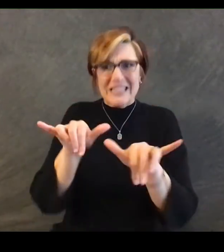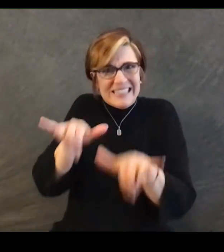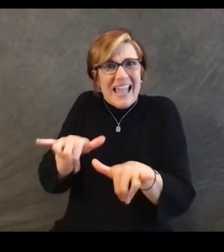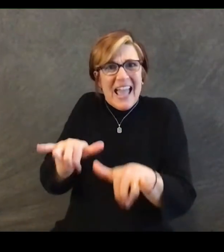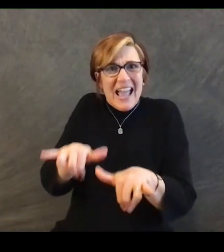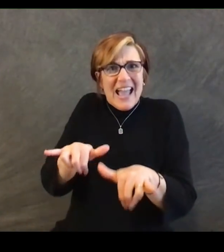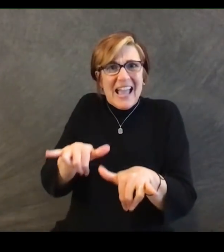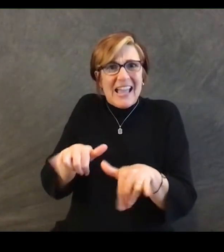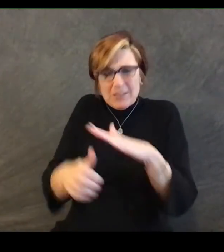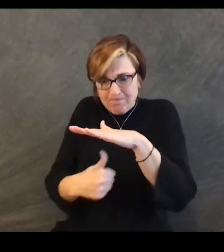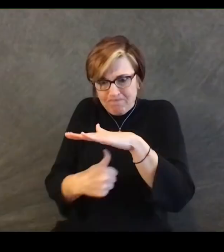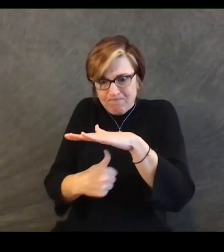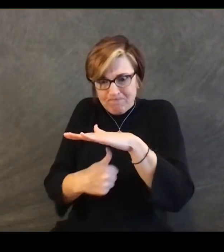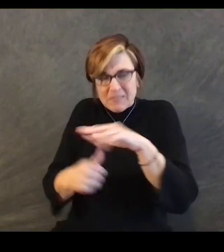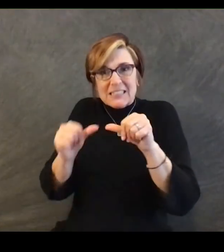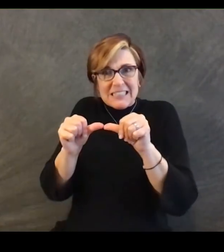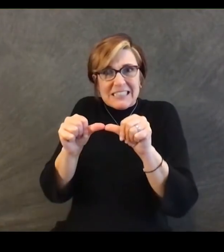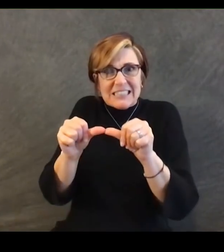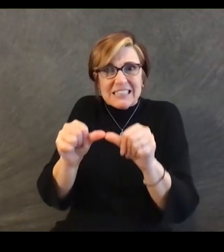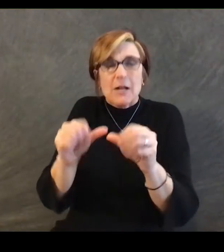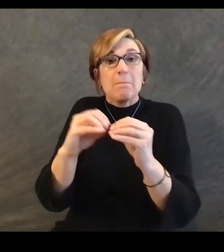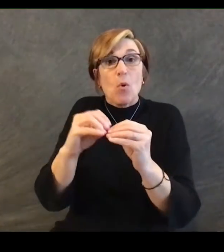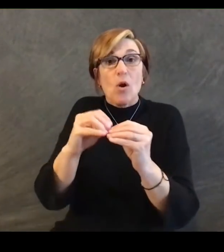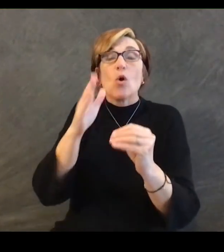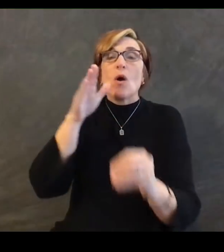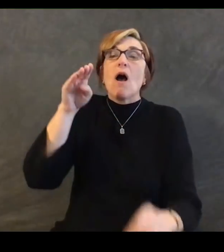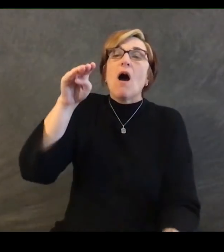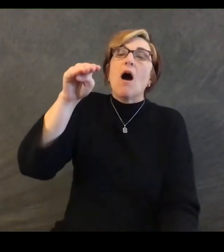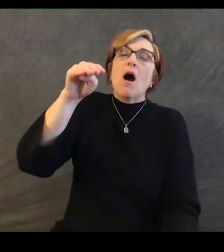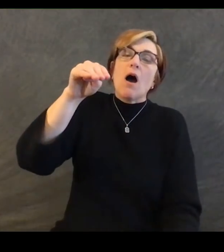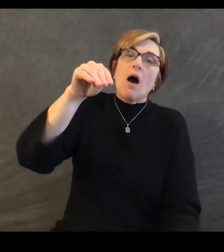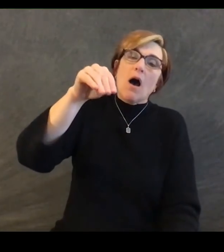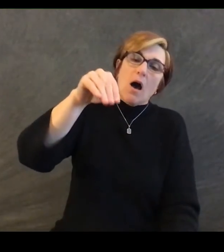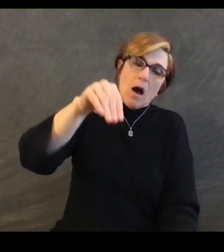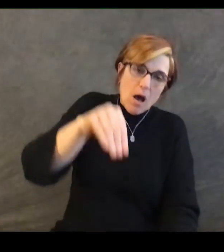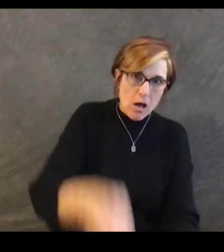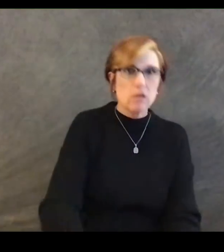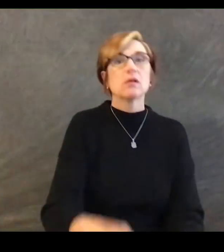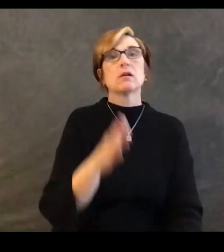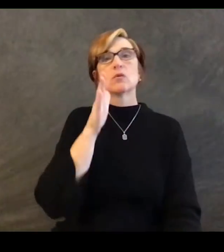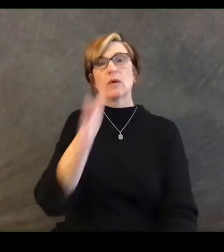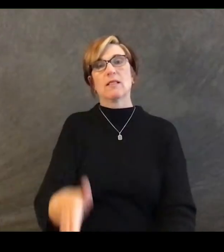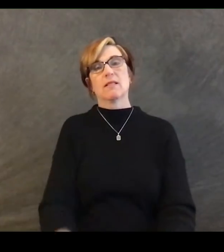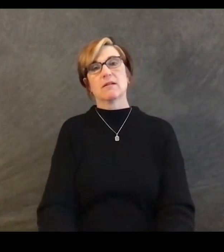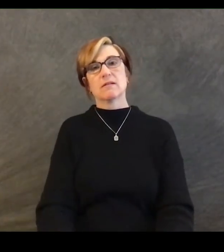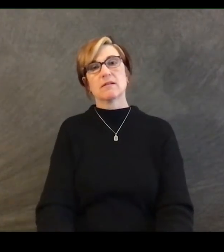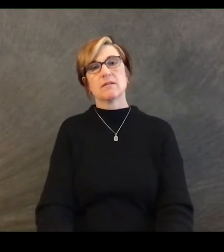and that's what I hope and I know that we can do over the next 30 days and as I